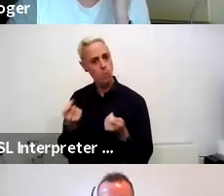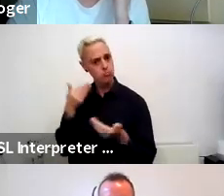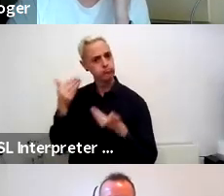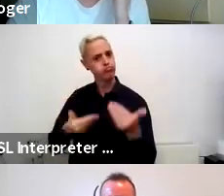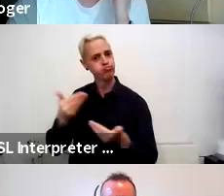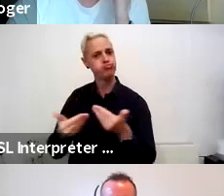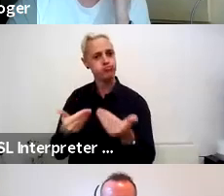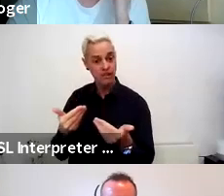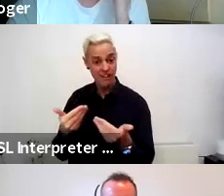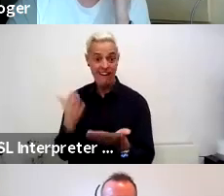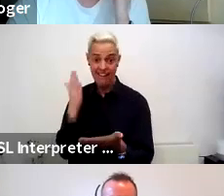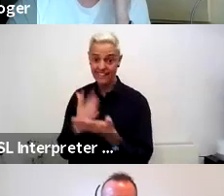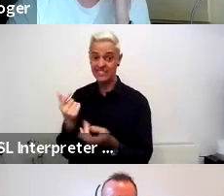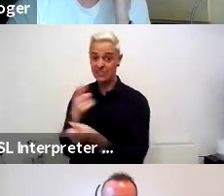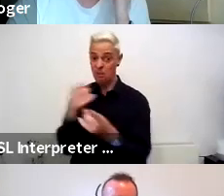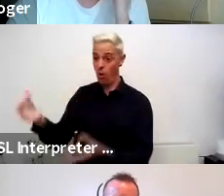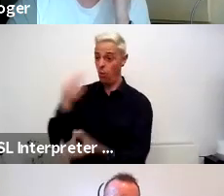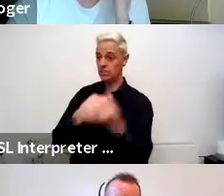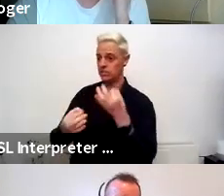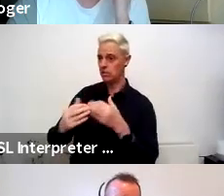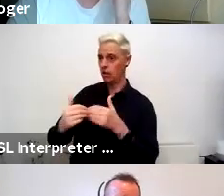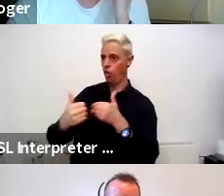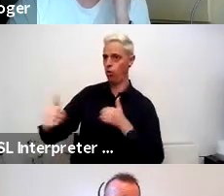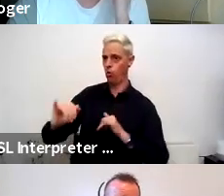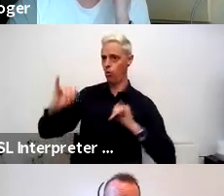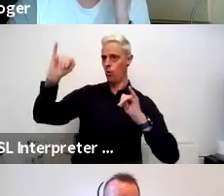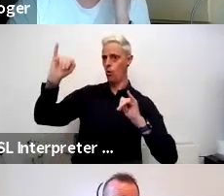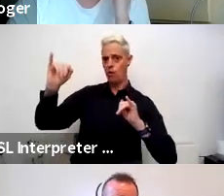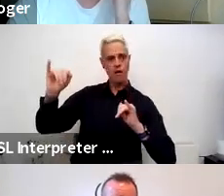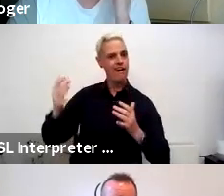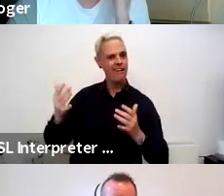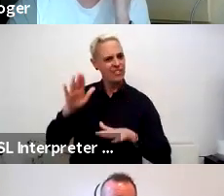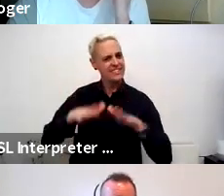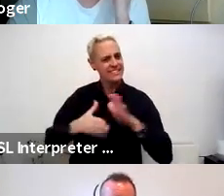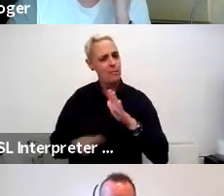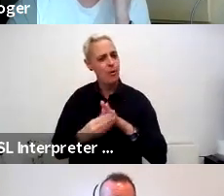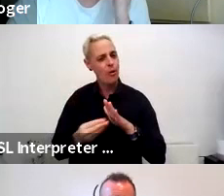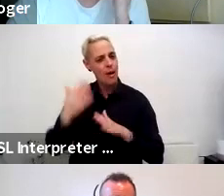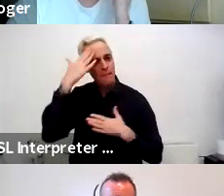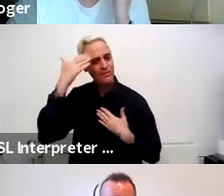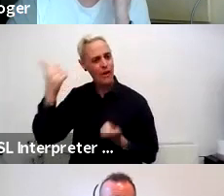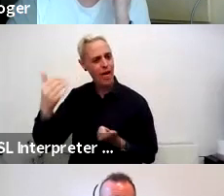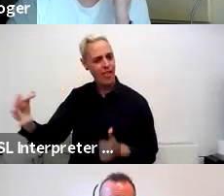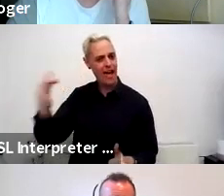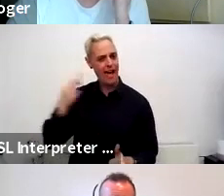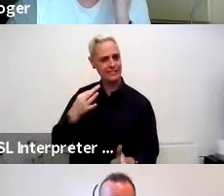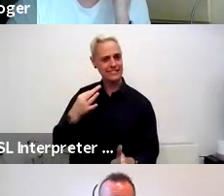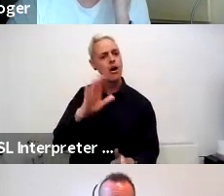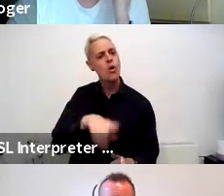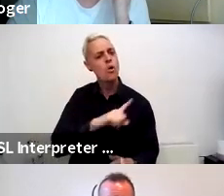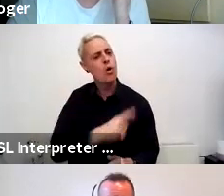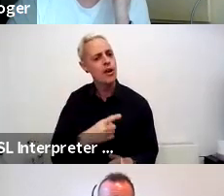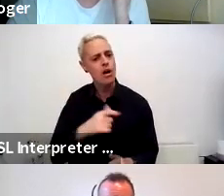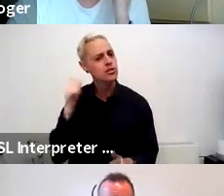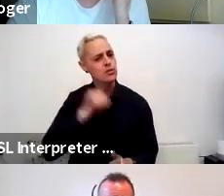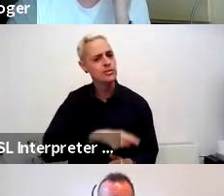and that includes warning about some of the dehumanizing questions they will be asked. So if you go and ask for a mental health assessment, you will be asked why you haven't committed suicide.